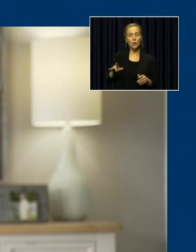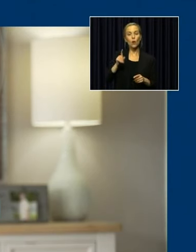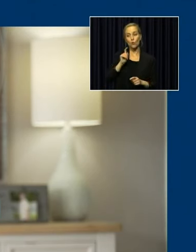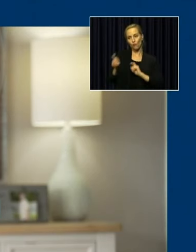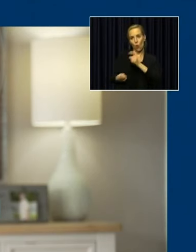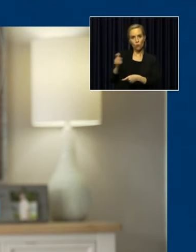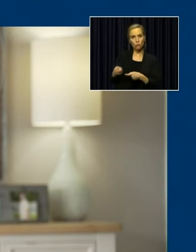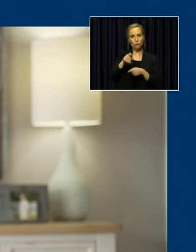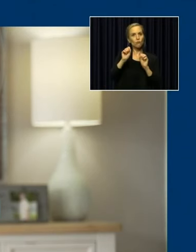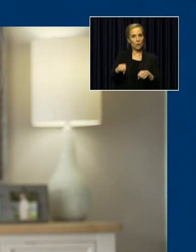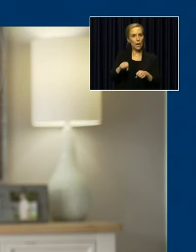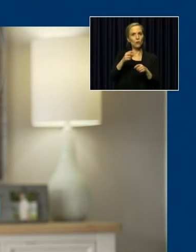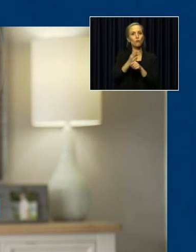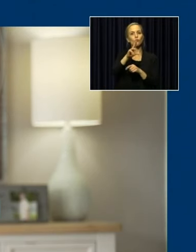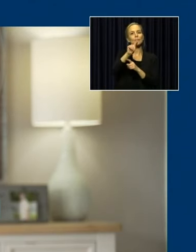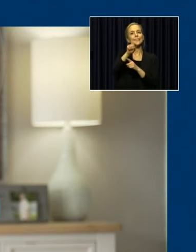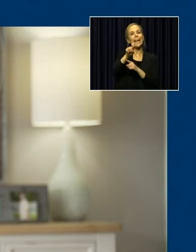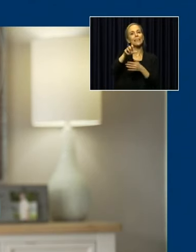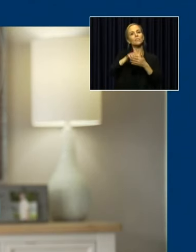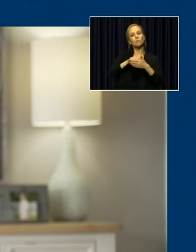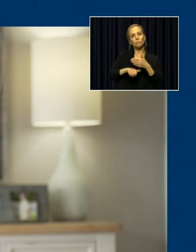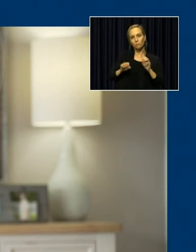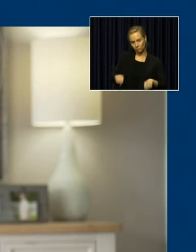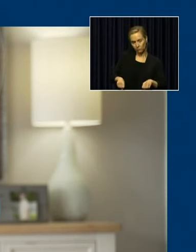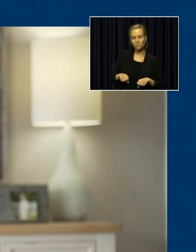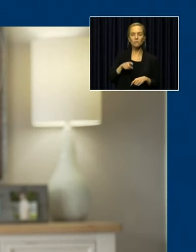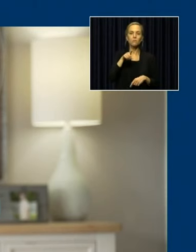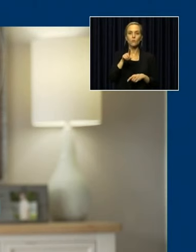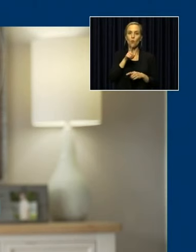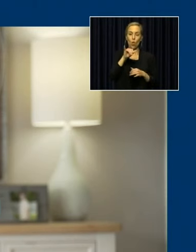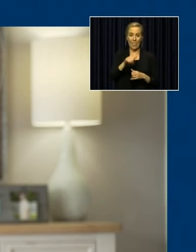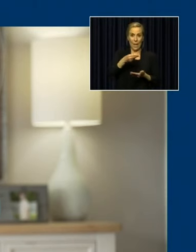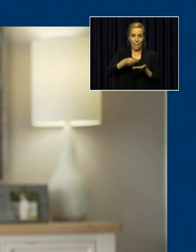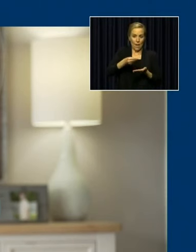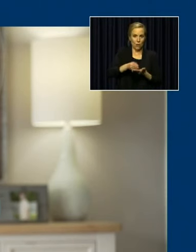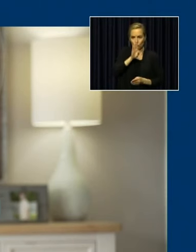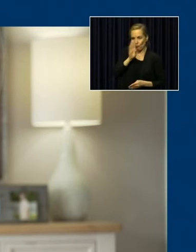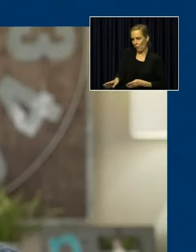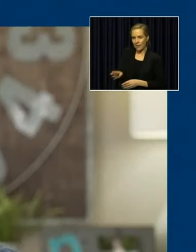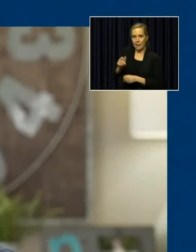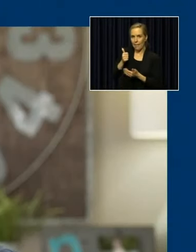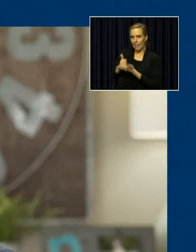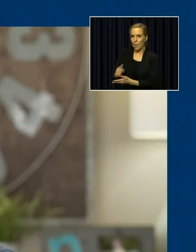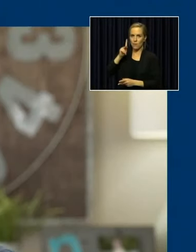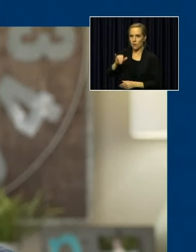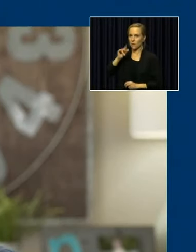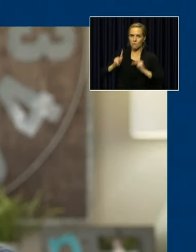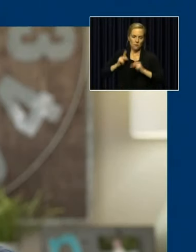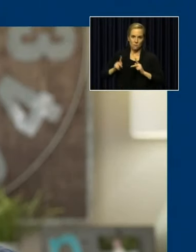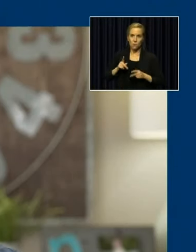HAVE A PARTNER IN GOVERNING LIKE JACQUELINE COLEMAN. ALL RIGHT.